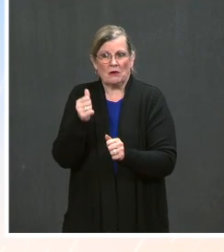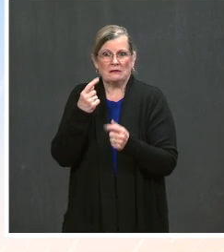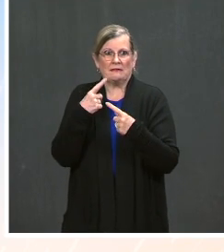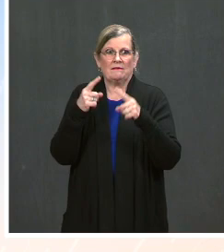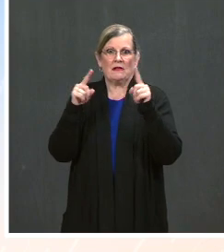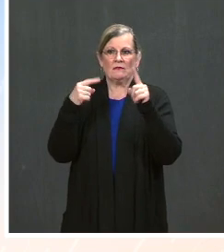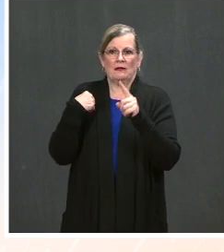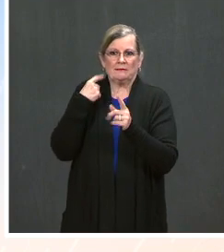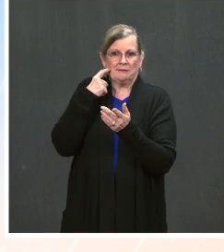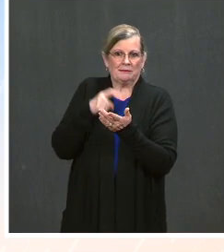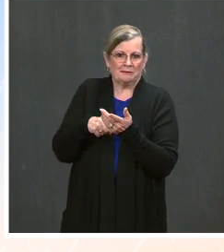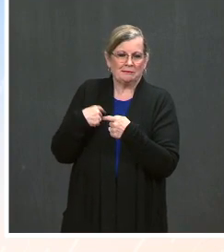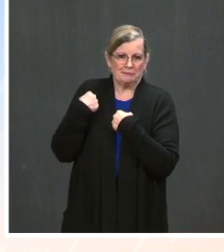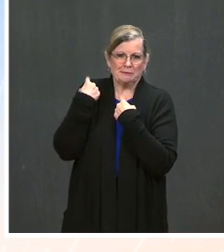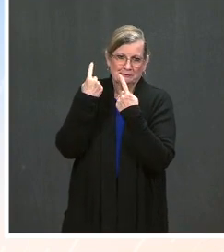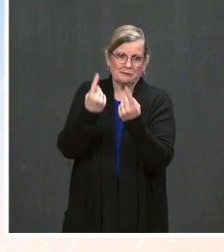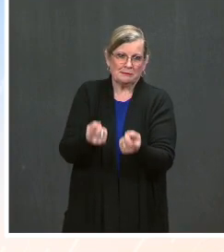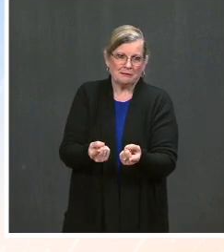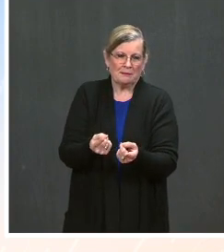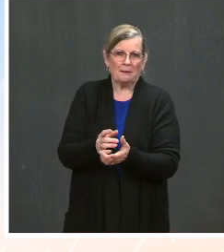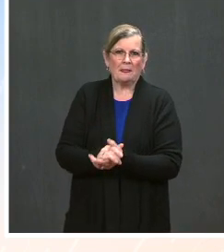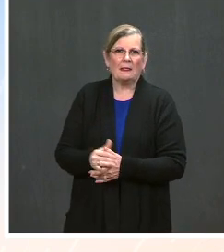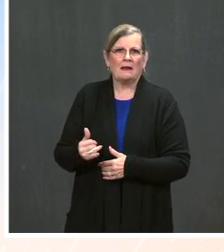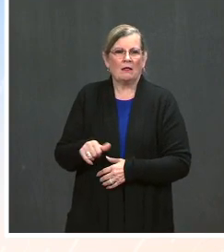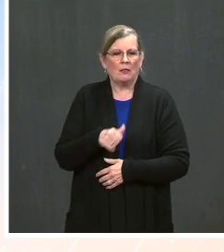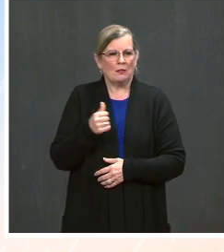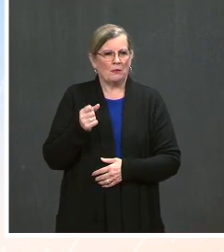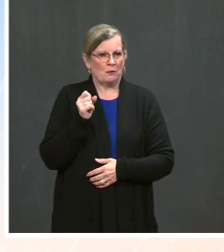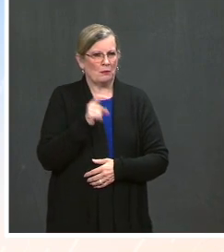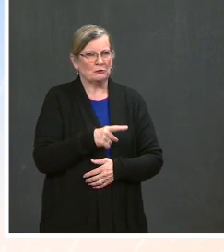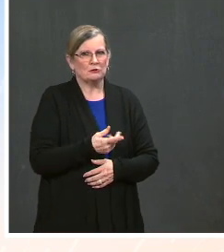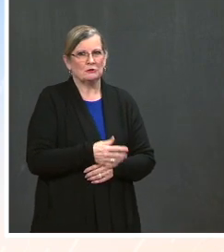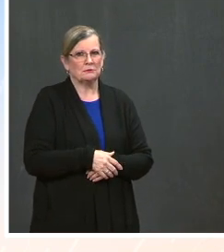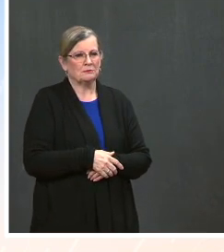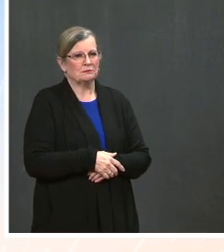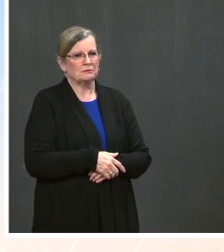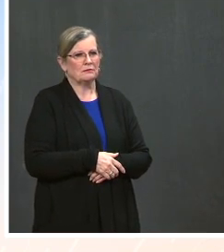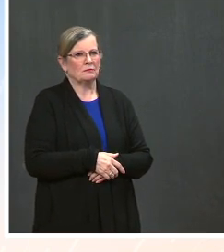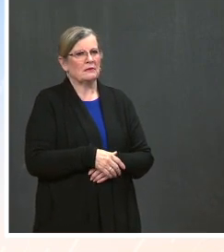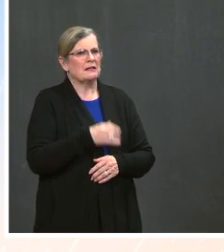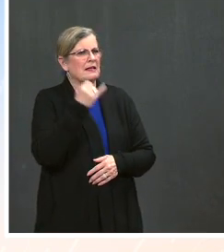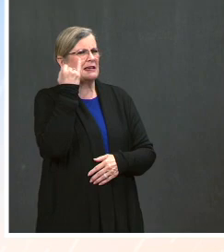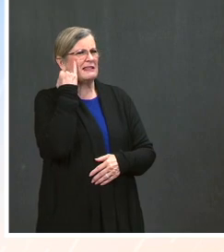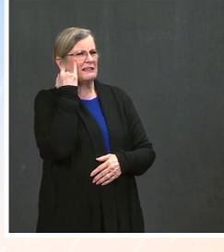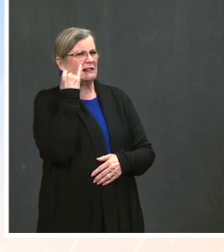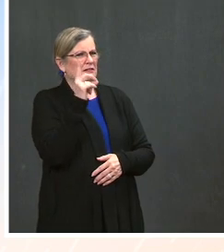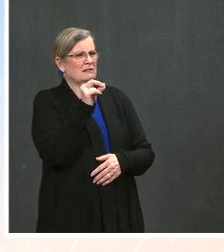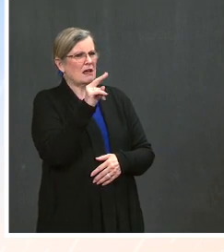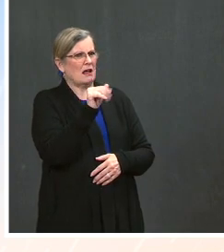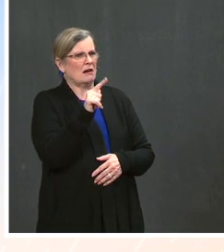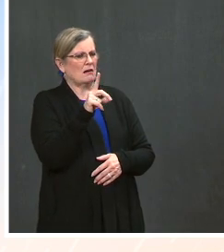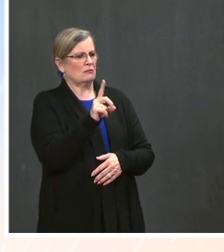Ms. Psaki: Yeah. The Press: Are you able to say if Donald Trump and the investigation that he sought into the Bidens, from the Ukrainian government --